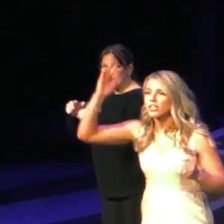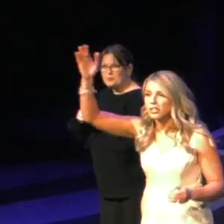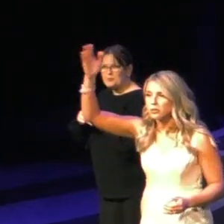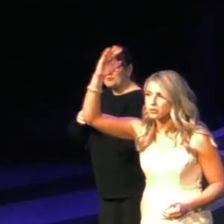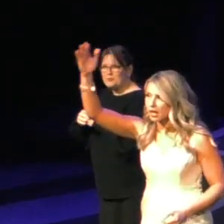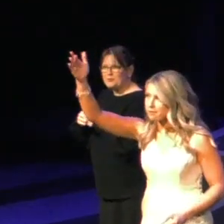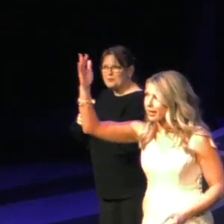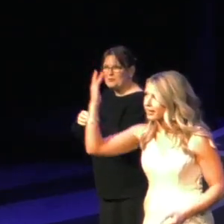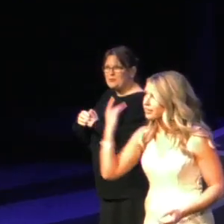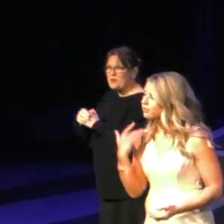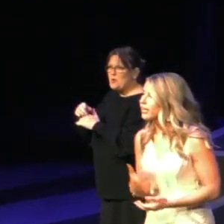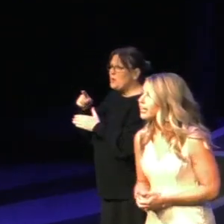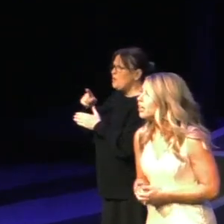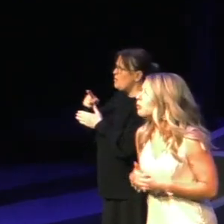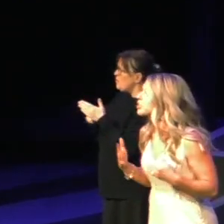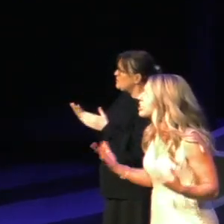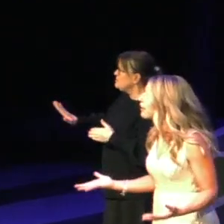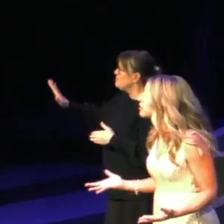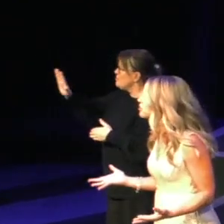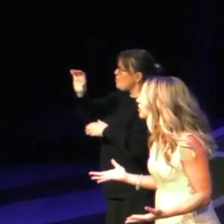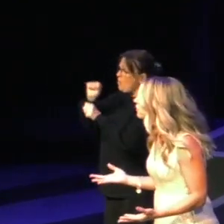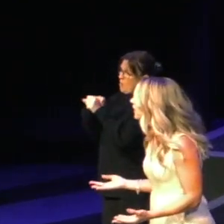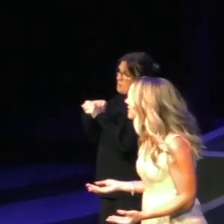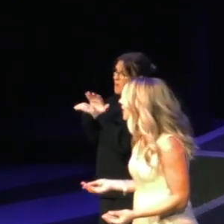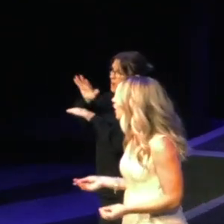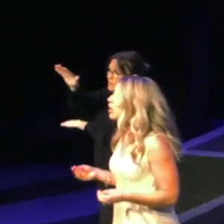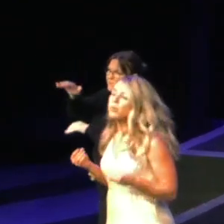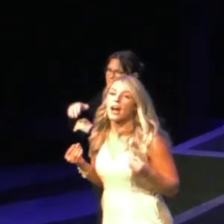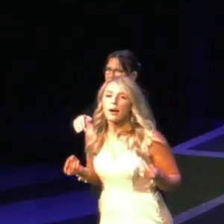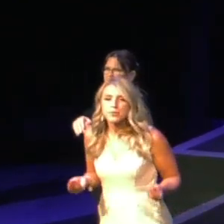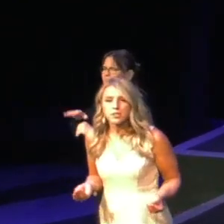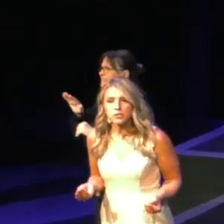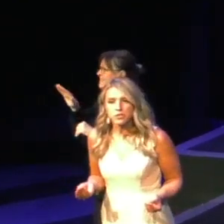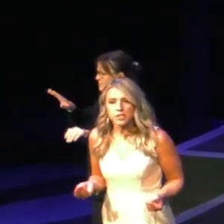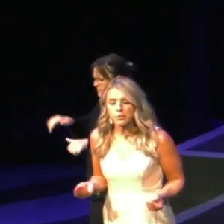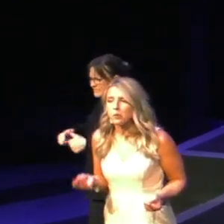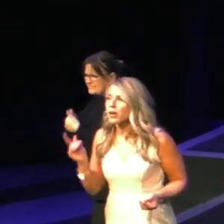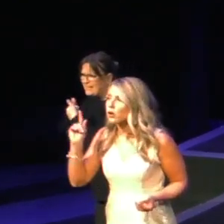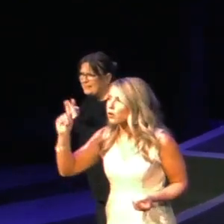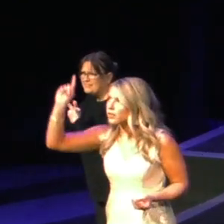you climbing right? What challenges are you facing? What obstacles are in your way and what goals are